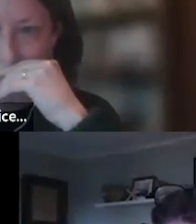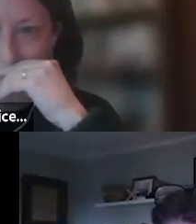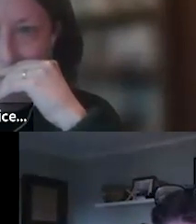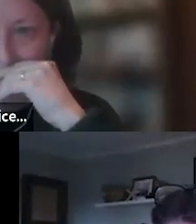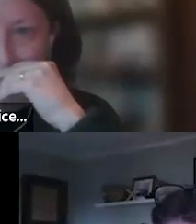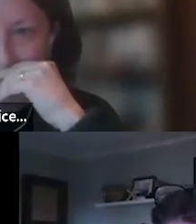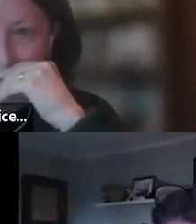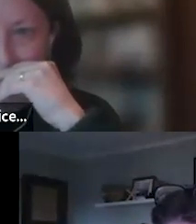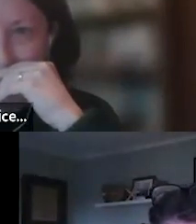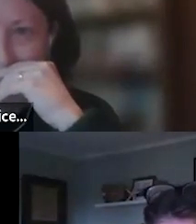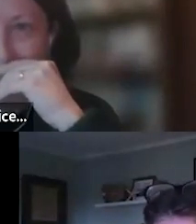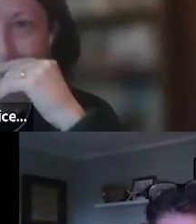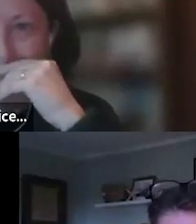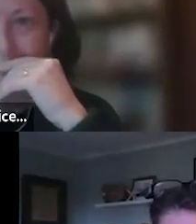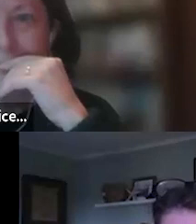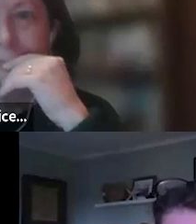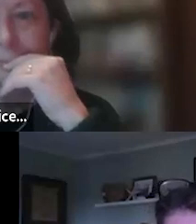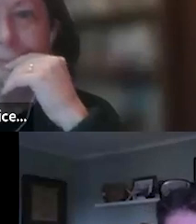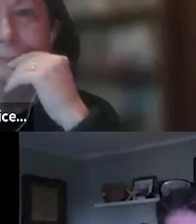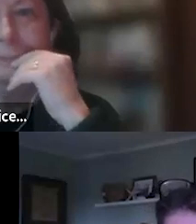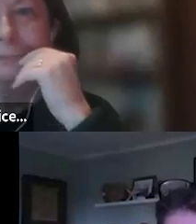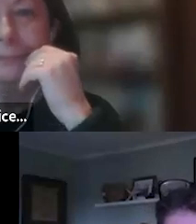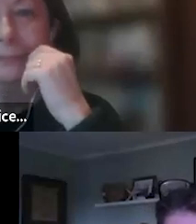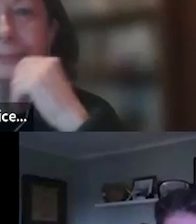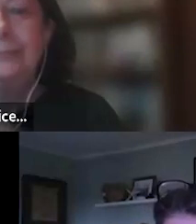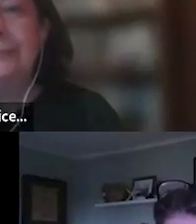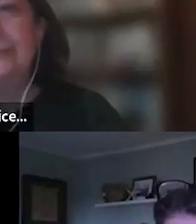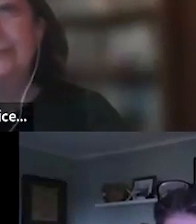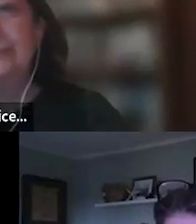I'm at churches 'cause they churches have things going on, I'm out there.